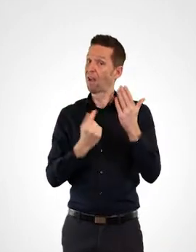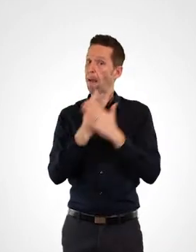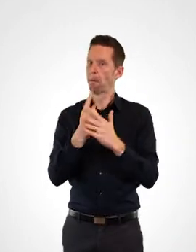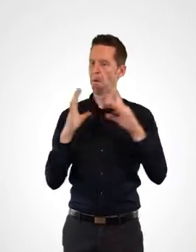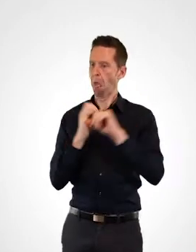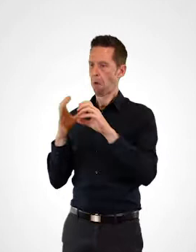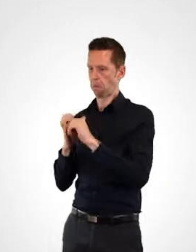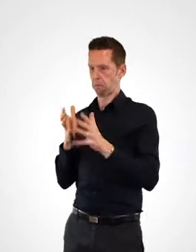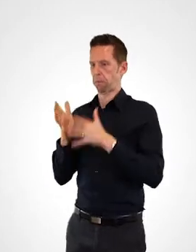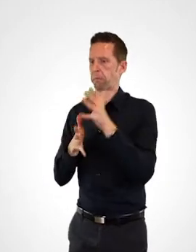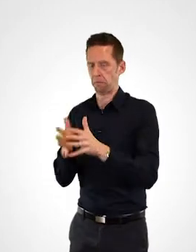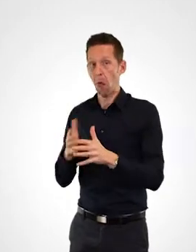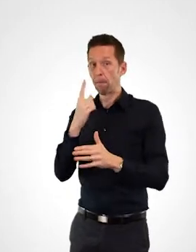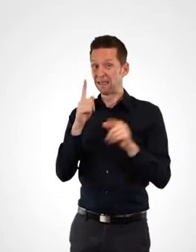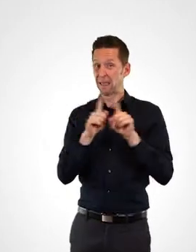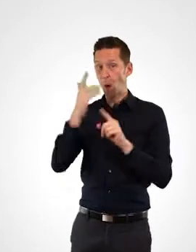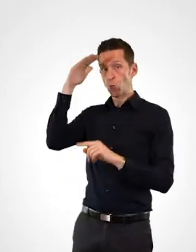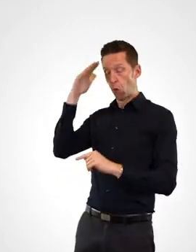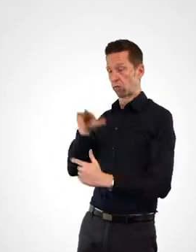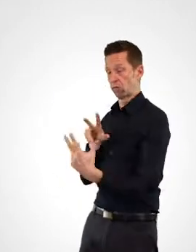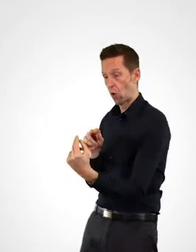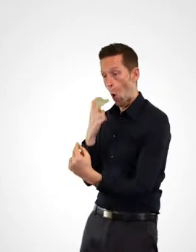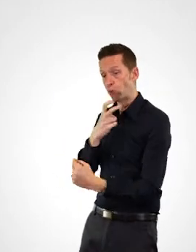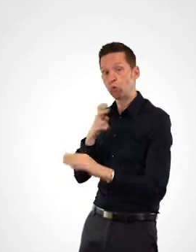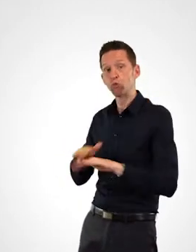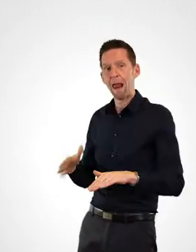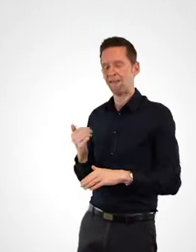but it also happens with adults who are working with oral children.